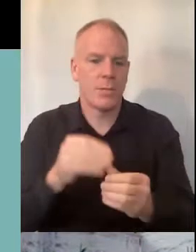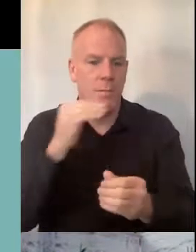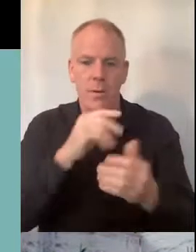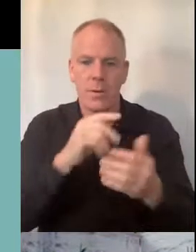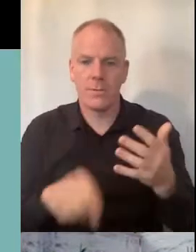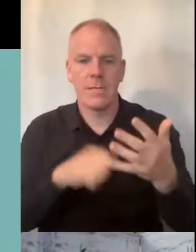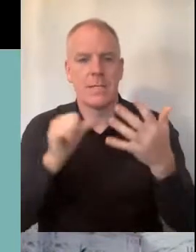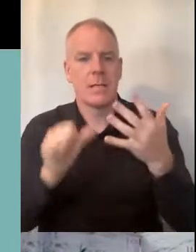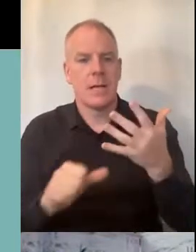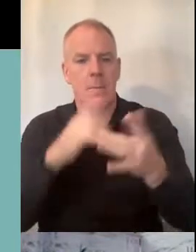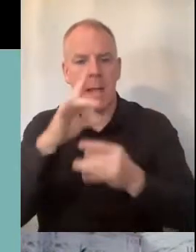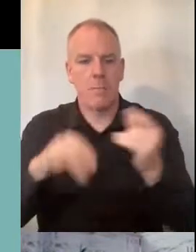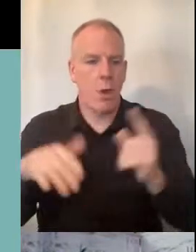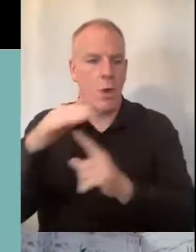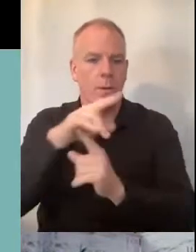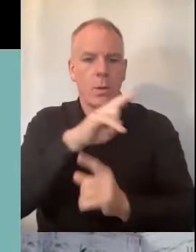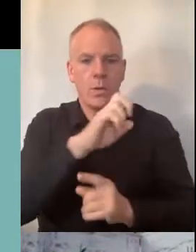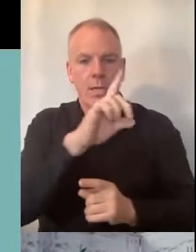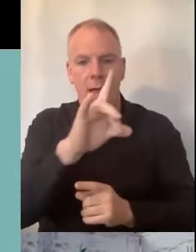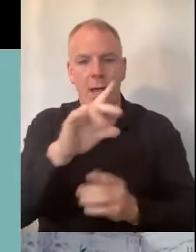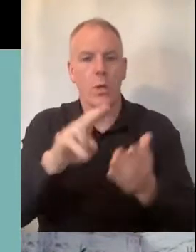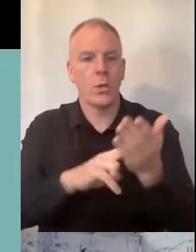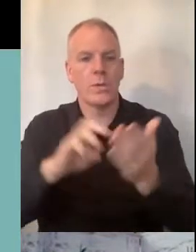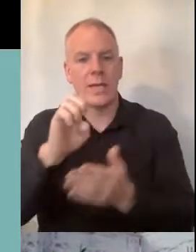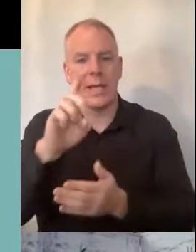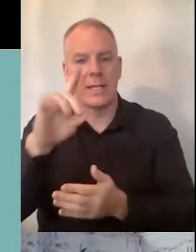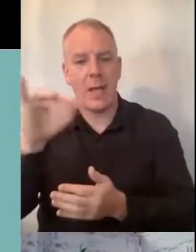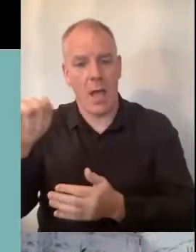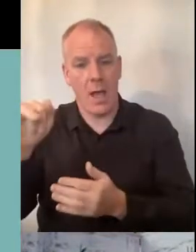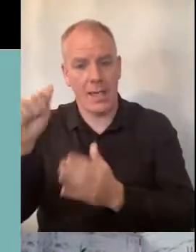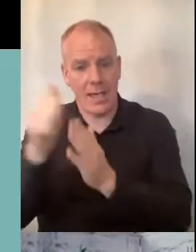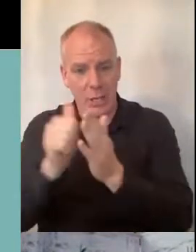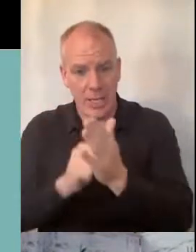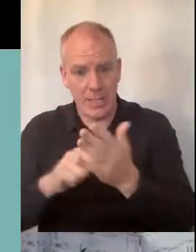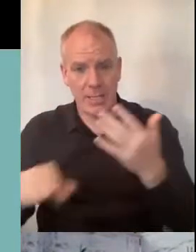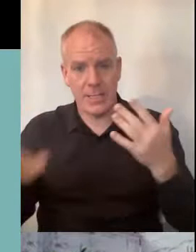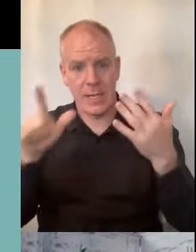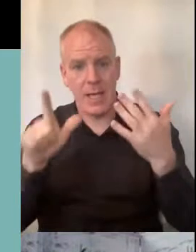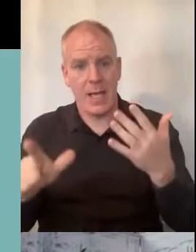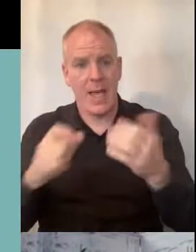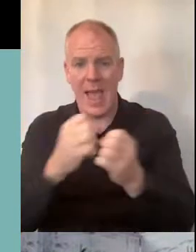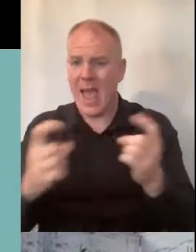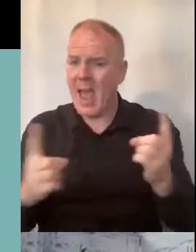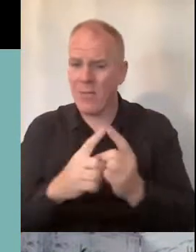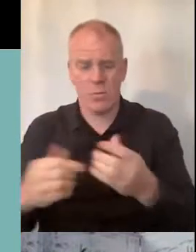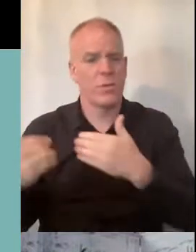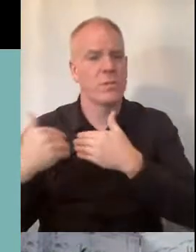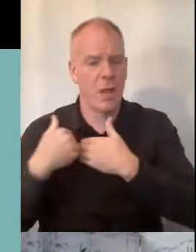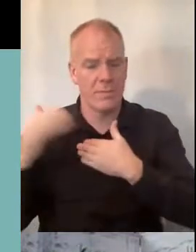Prioritize JDL to the agenda. And everyone is responsible across the institution,